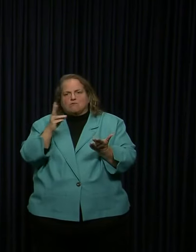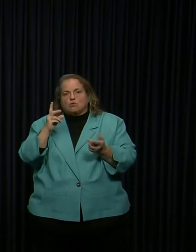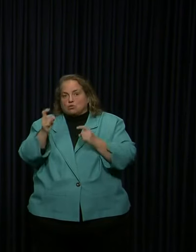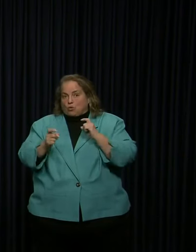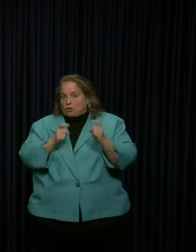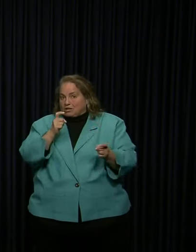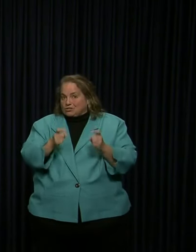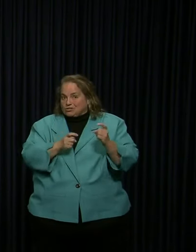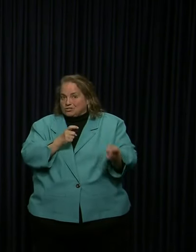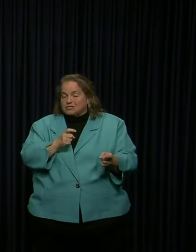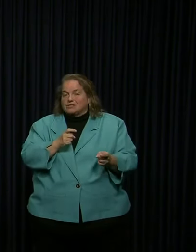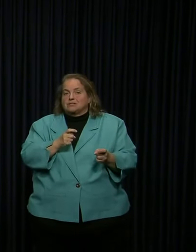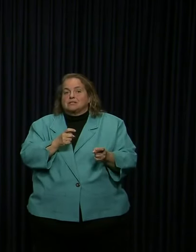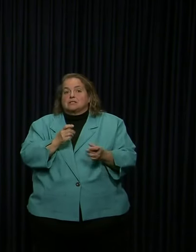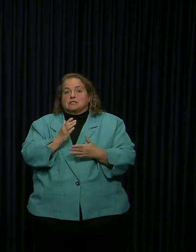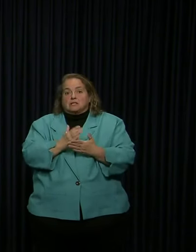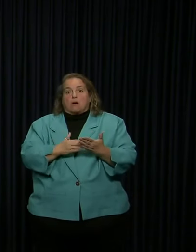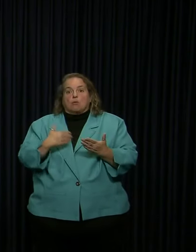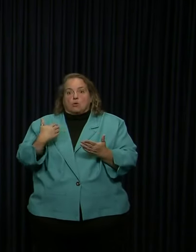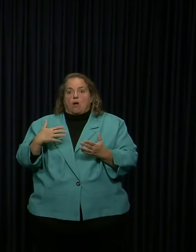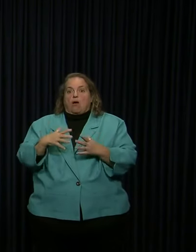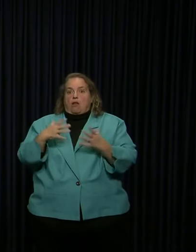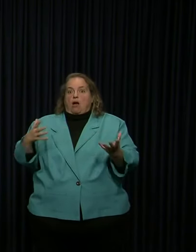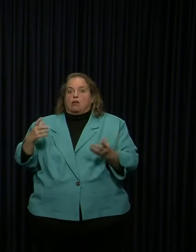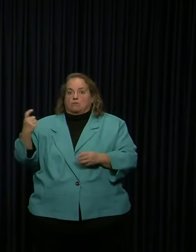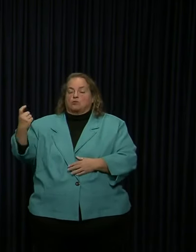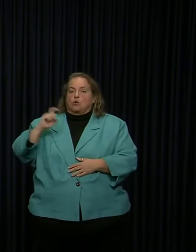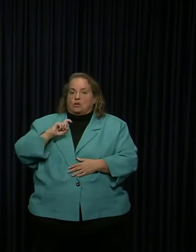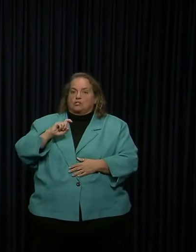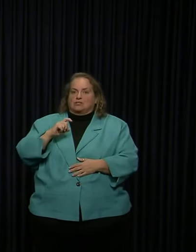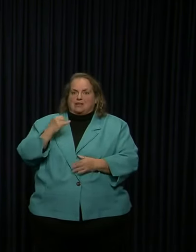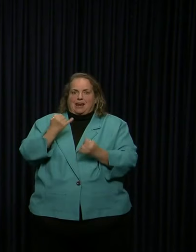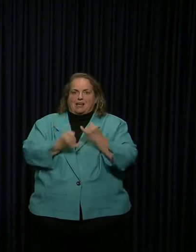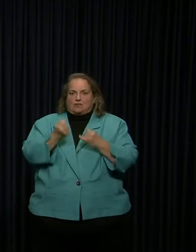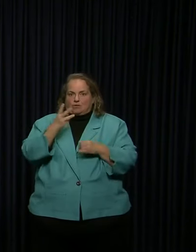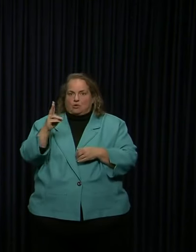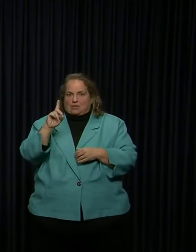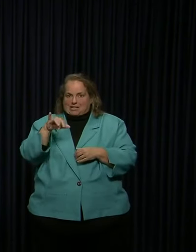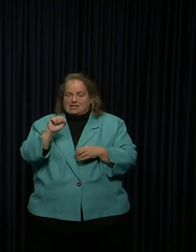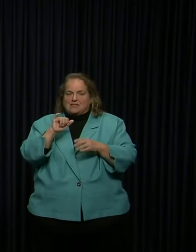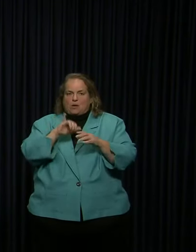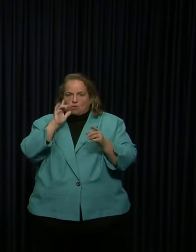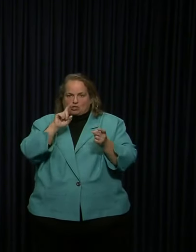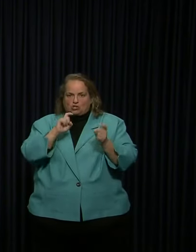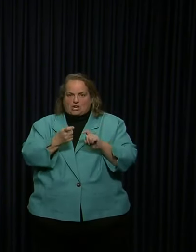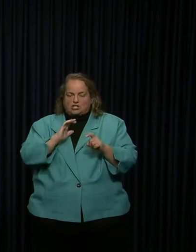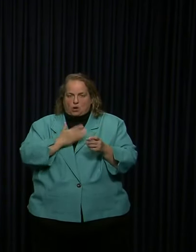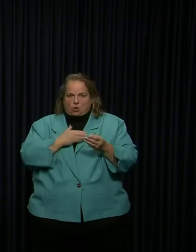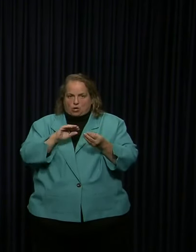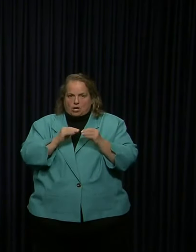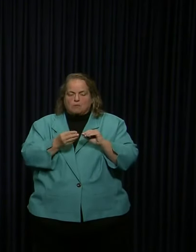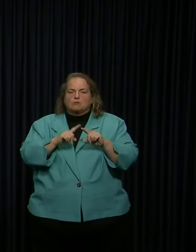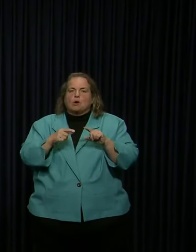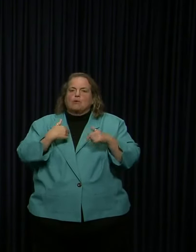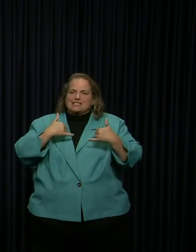IT, AND WE'RE HAVING SOME LUCK ON THAT, ESPECIALLY ON THINGS LIKE FACE SHIELDS. AND THEN NUMBER THREE IS